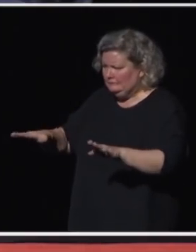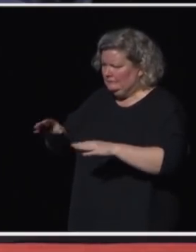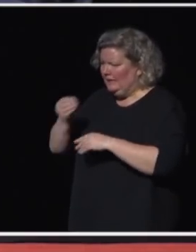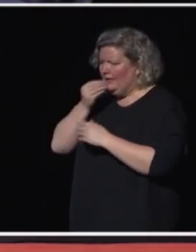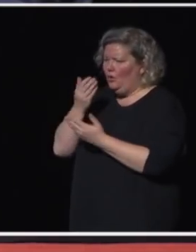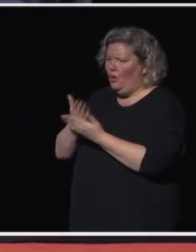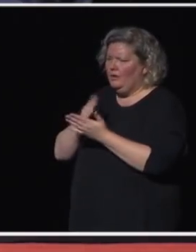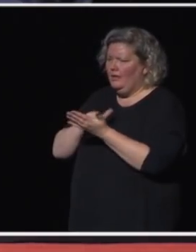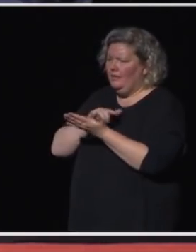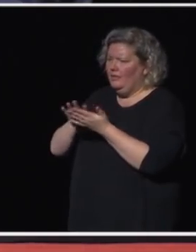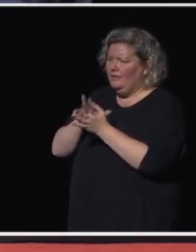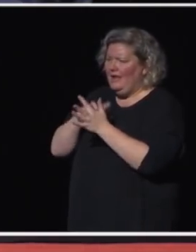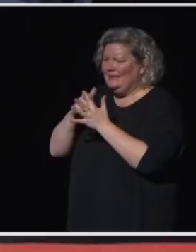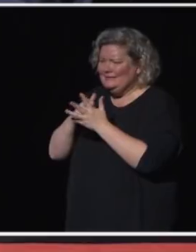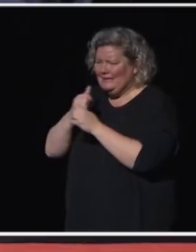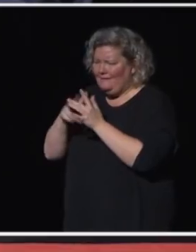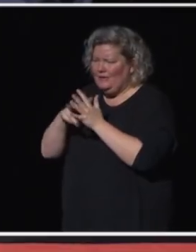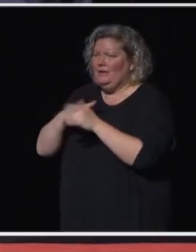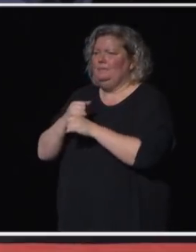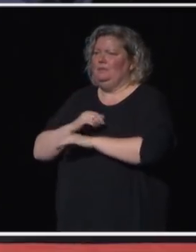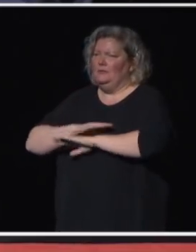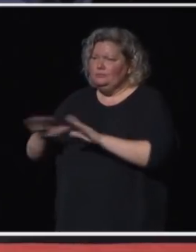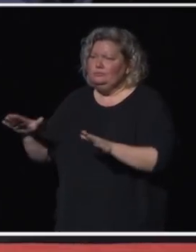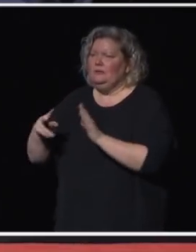He disavowed air conditioning, VCRs, and Atari.